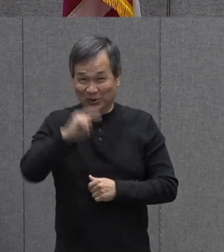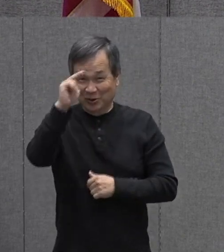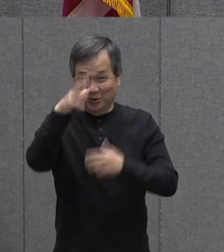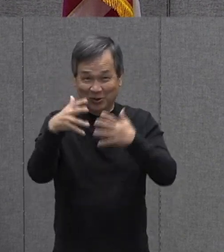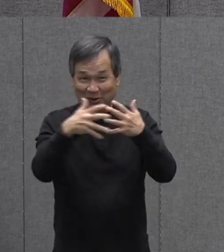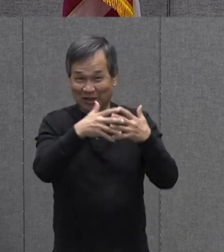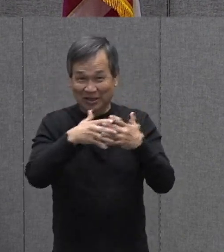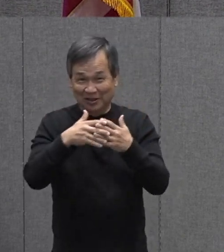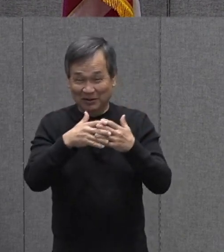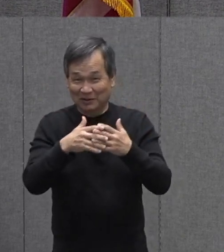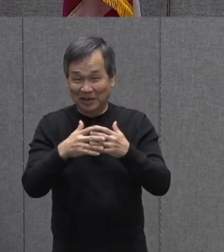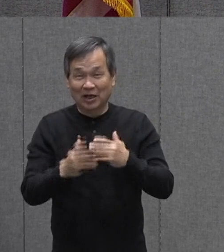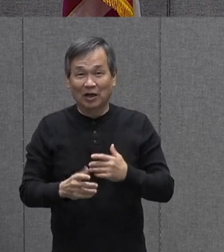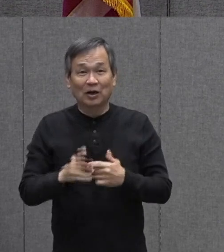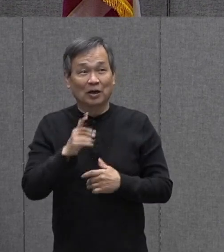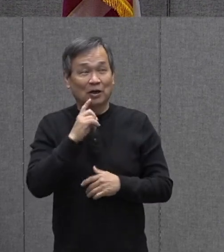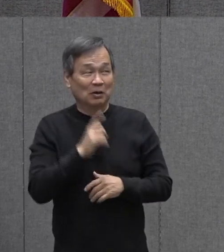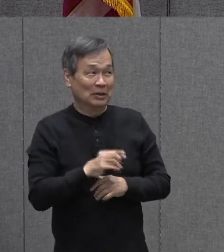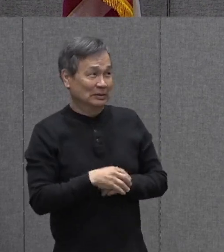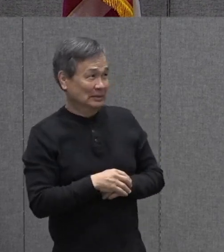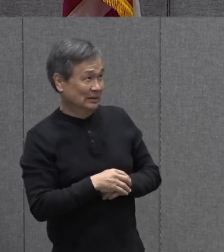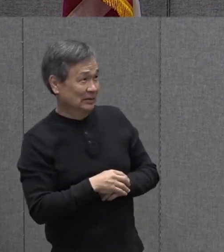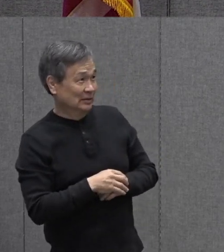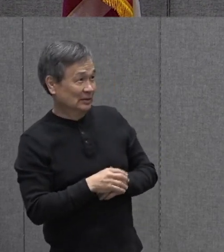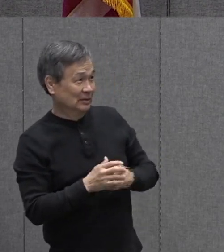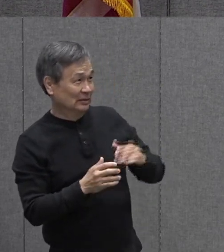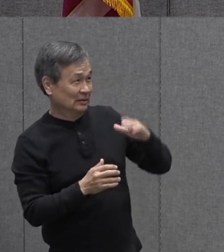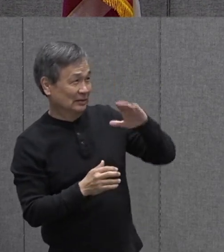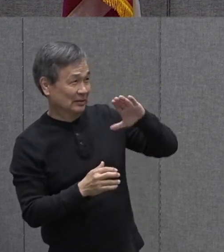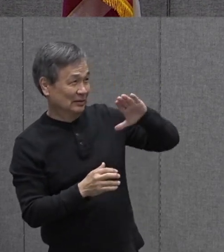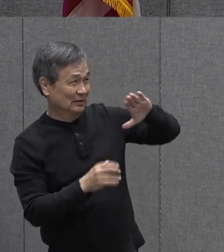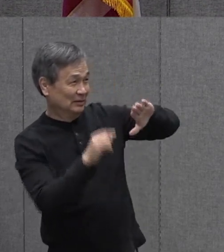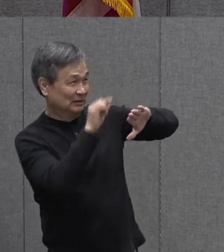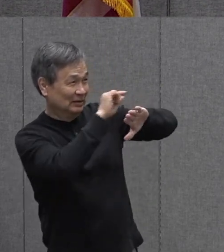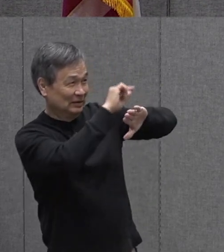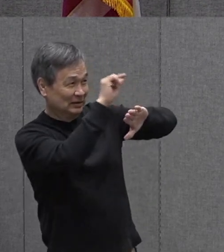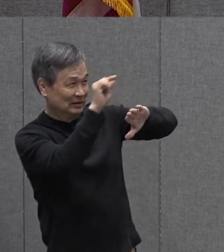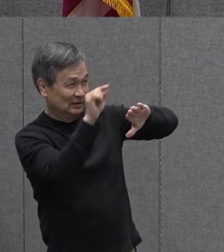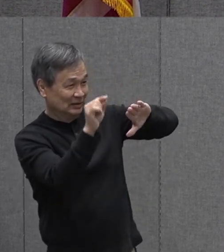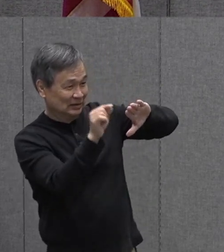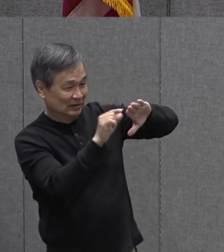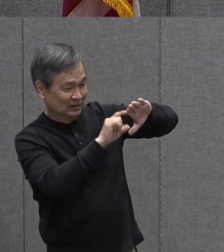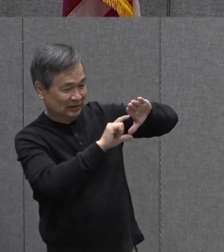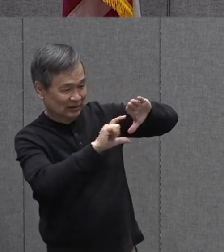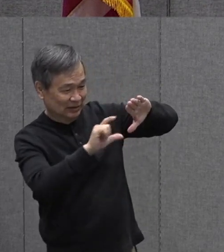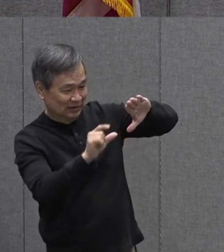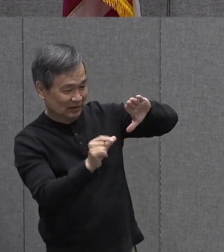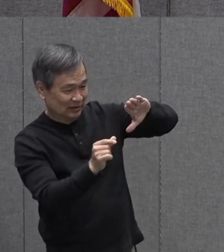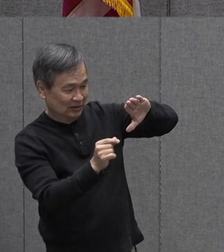(mumbles) I'm gonna use my globe to help me. If you wanna pull up a map and you have like grownups permission on like a device,